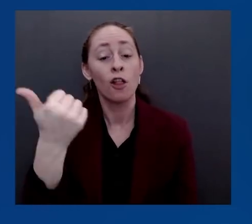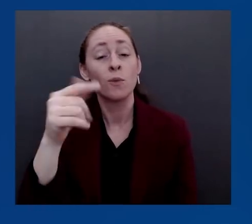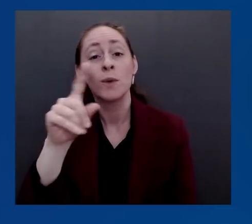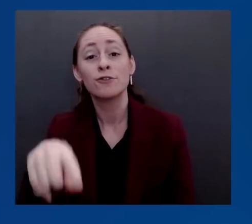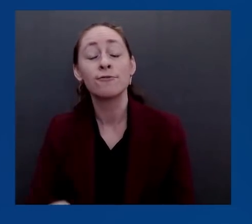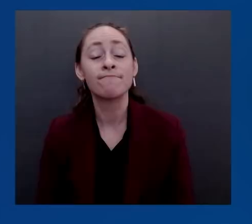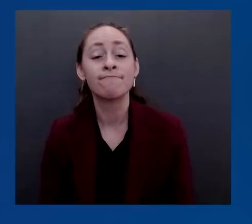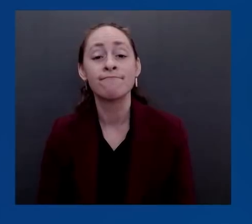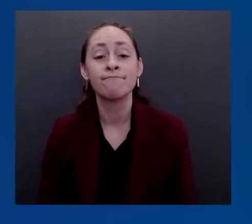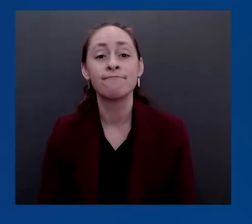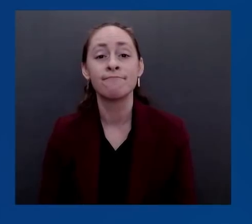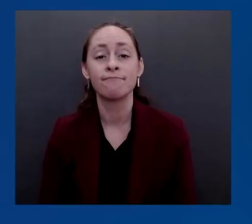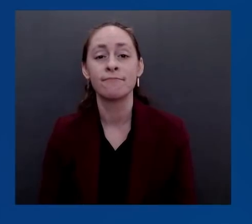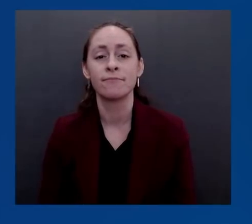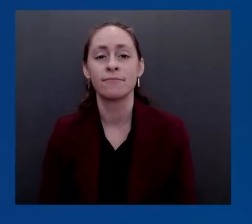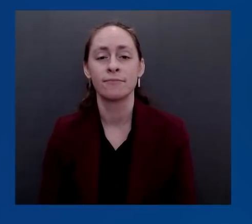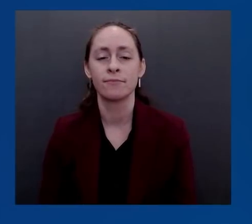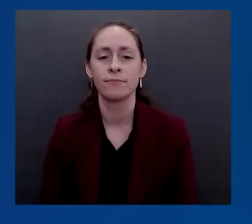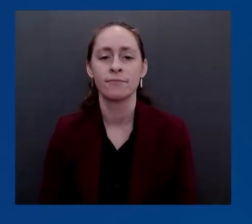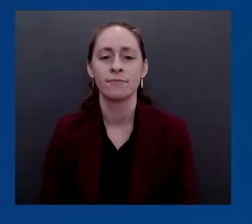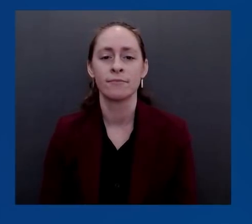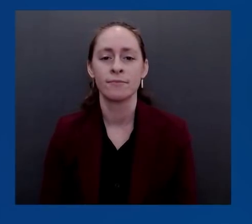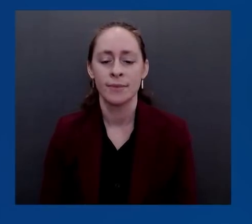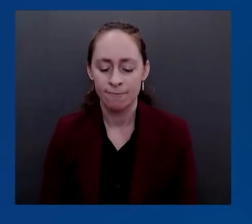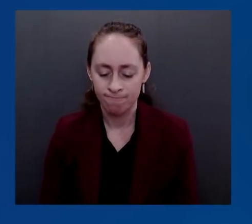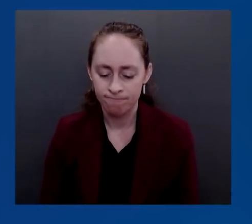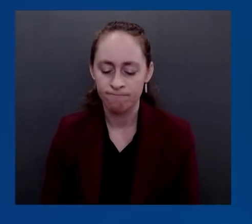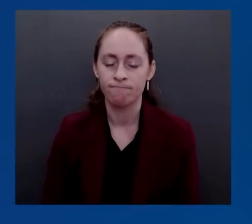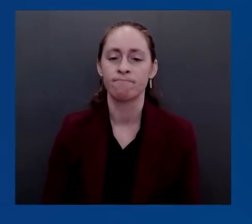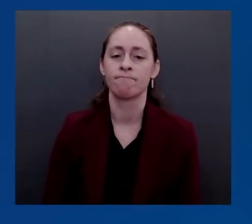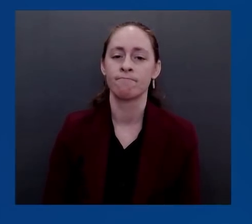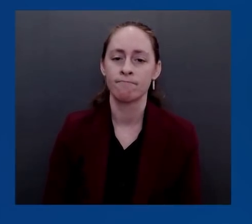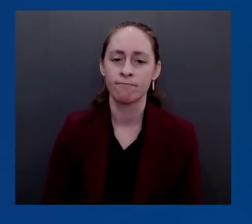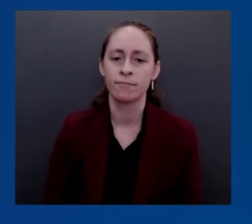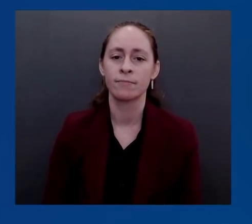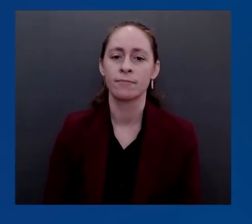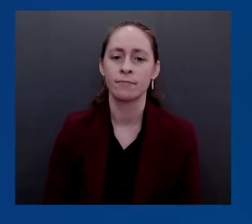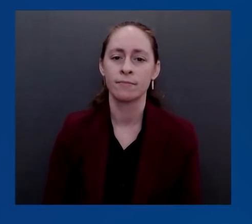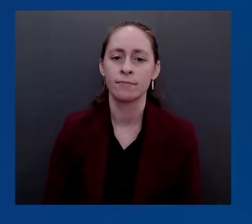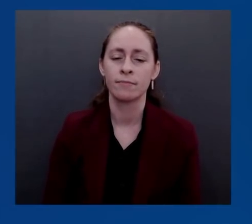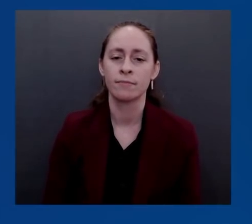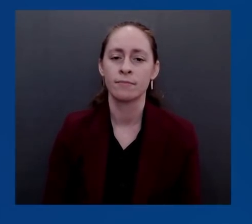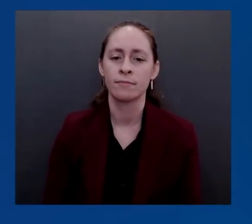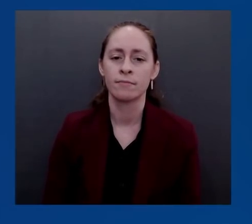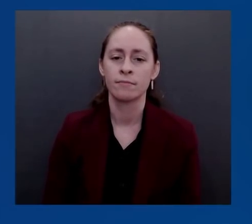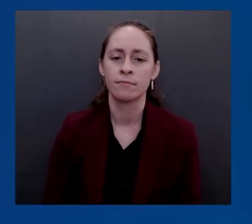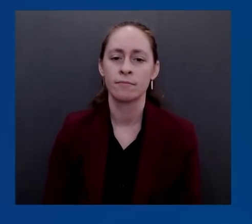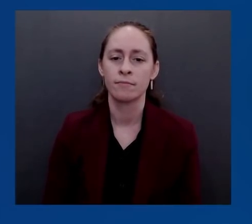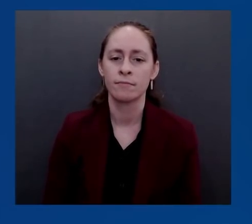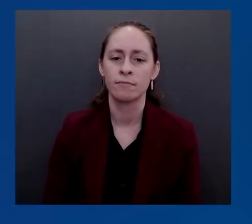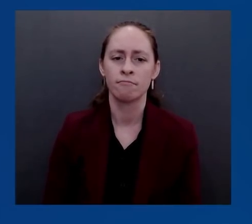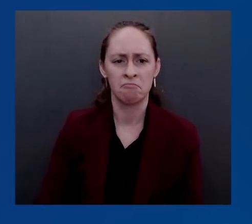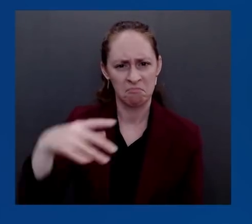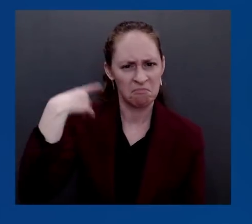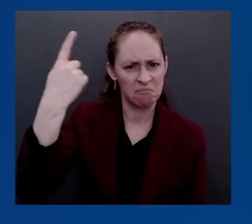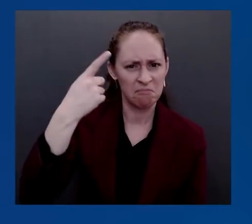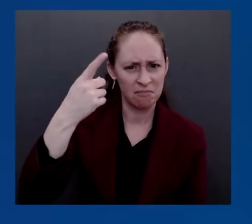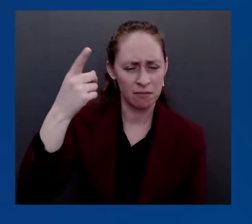The Press: Hi there. Thank you. I'm wondering if Dr. Inglesby can give us an update on the at-home testing program, in particular any metrics around